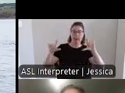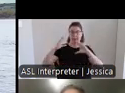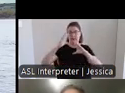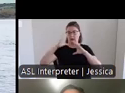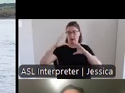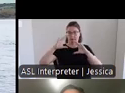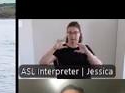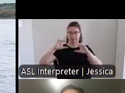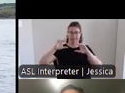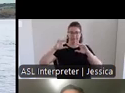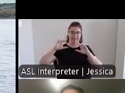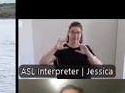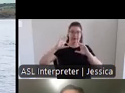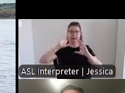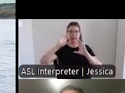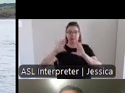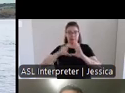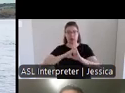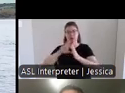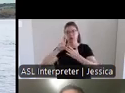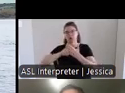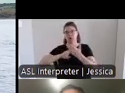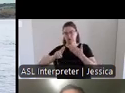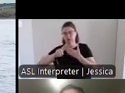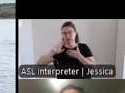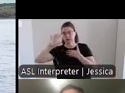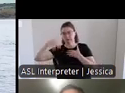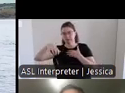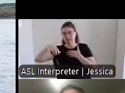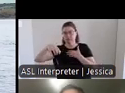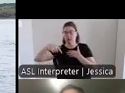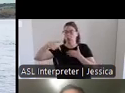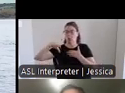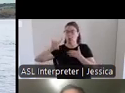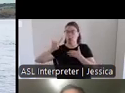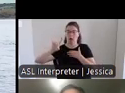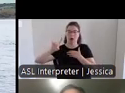There's a nice picture of the University of Washington Seattle Quad with some cherry trees in bloom.